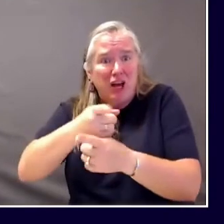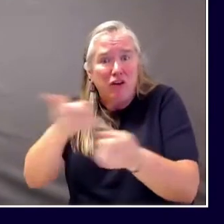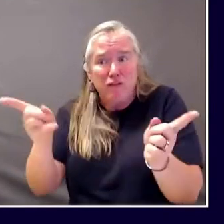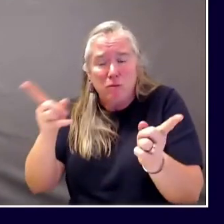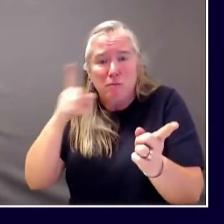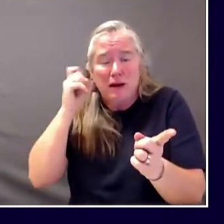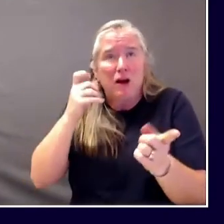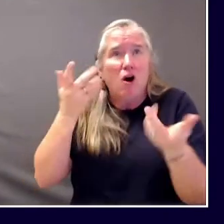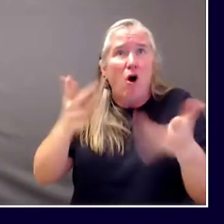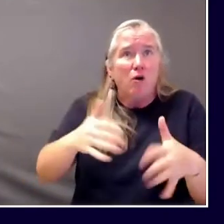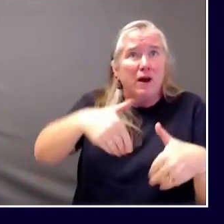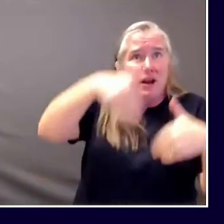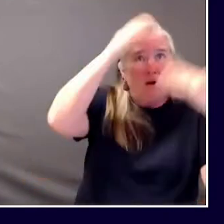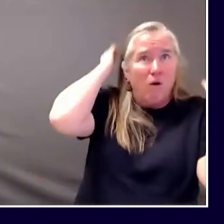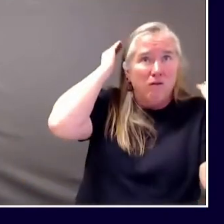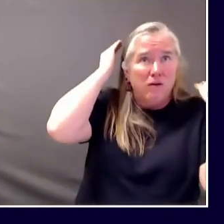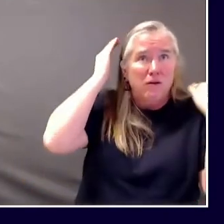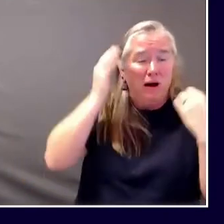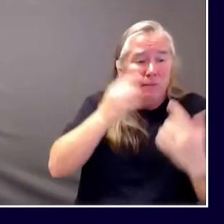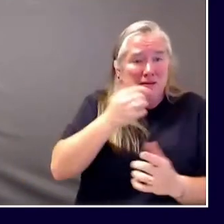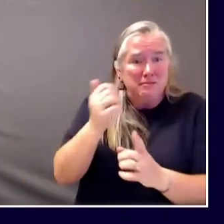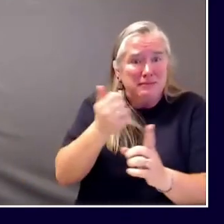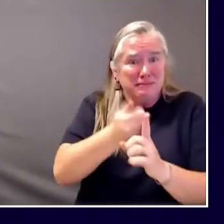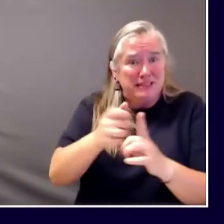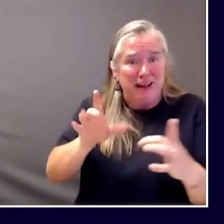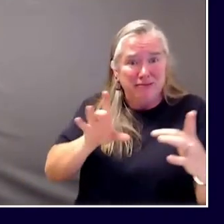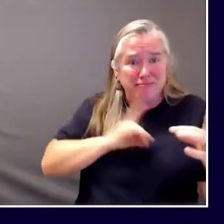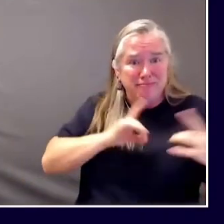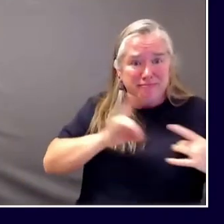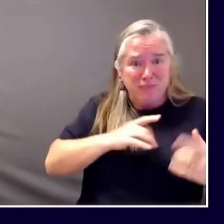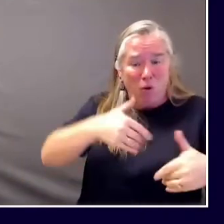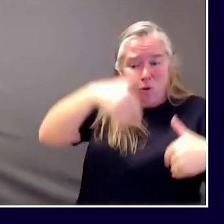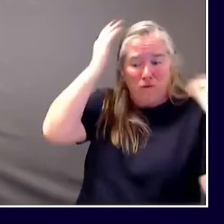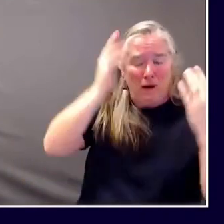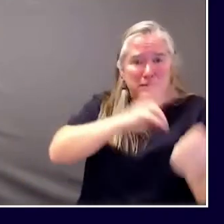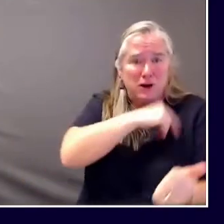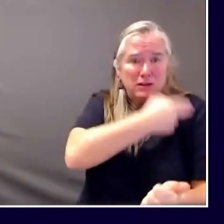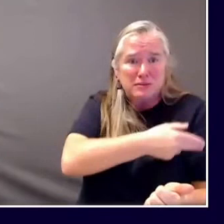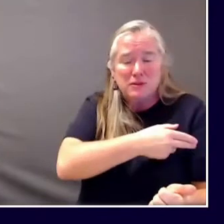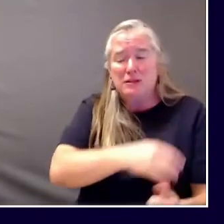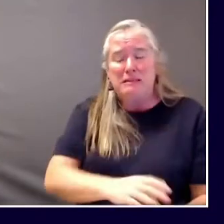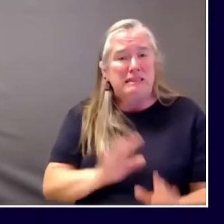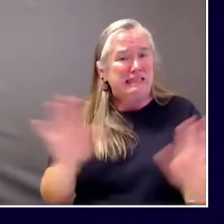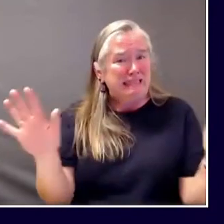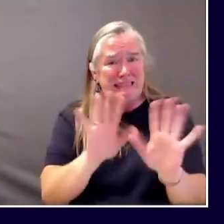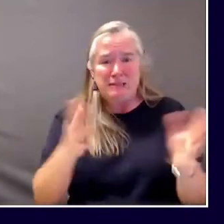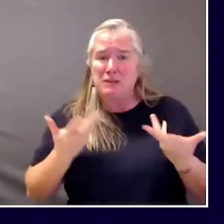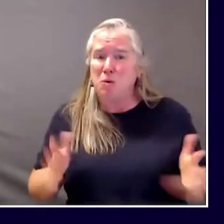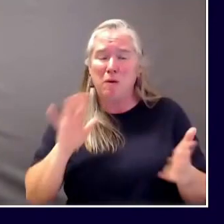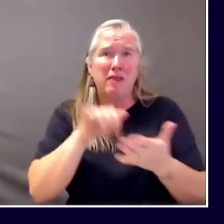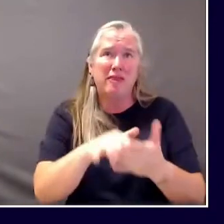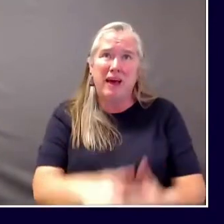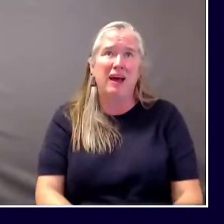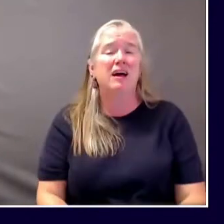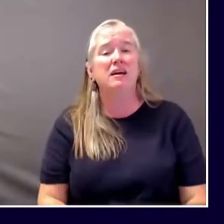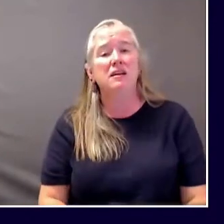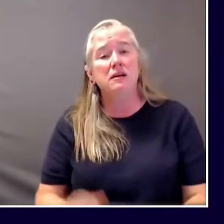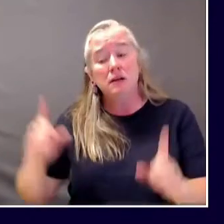our numbers to group to date proud of the cooperation of